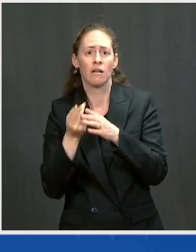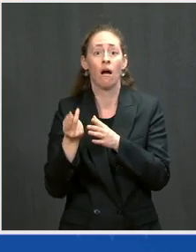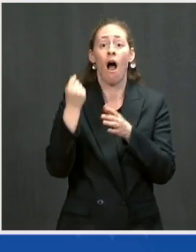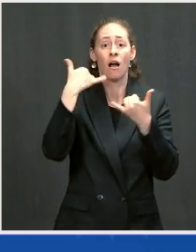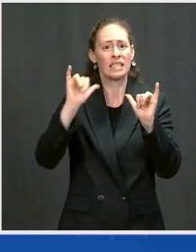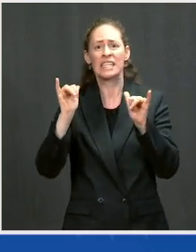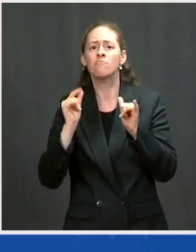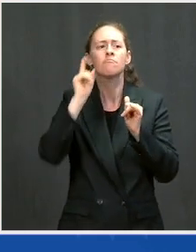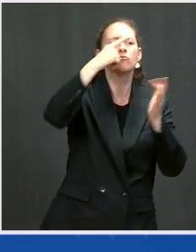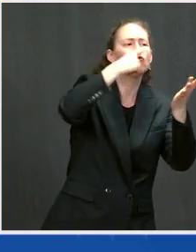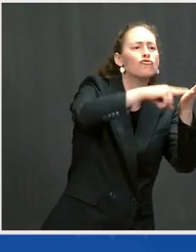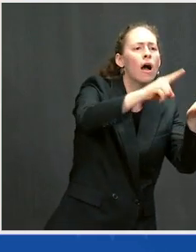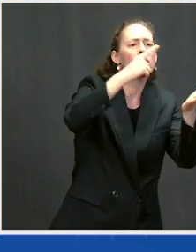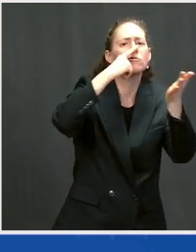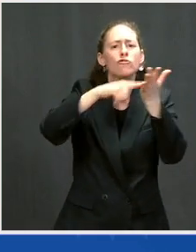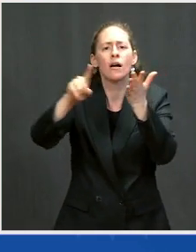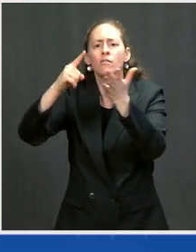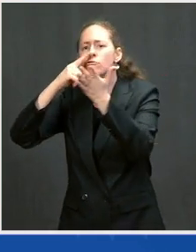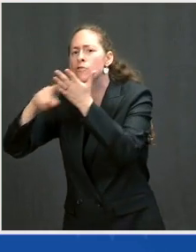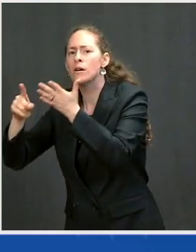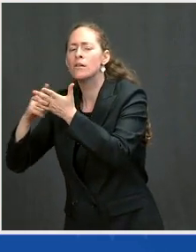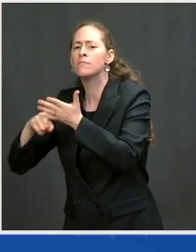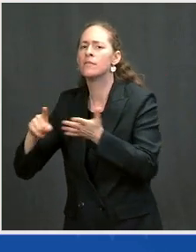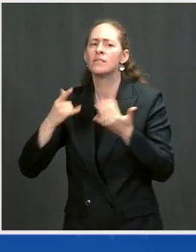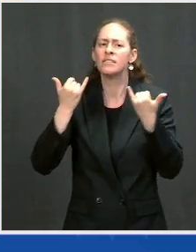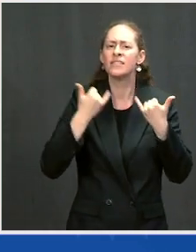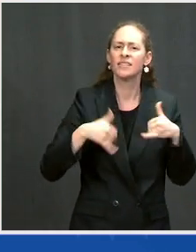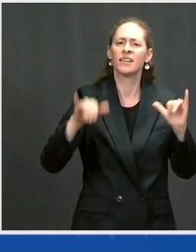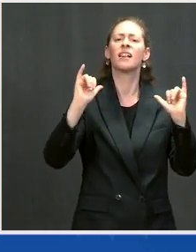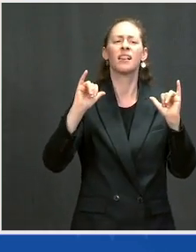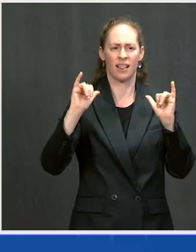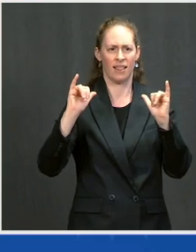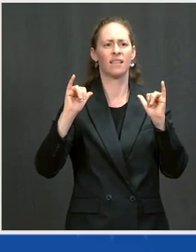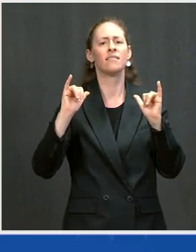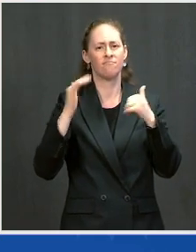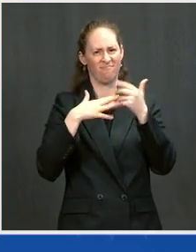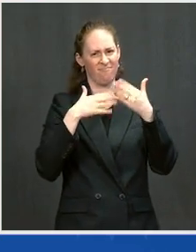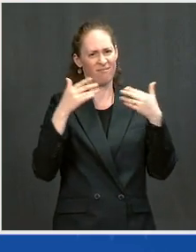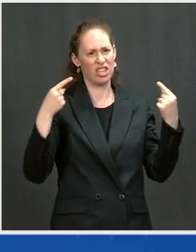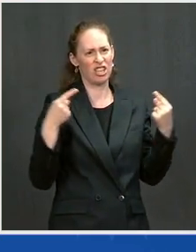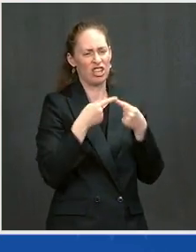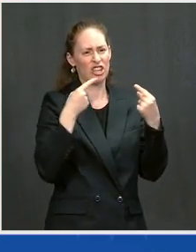When the enemy launched a sixth attack, it became clear to First Lieutenant Puckett that the position was untenable